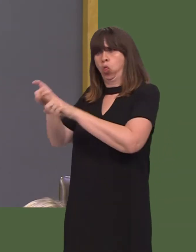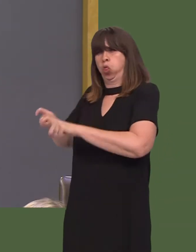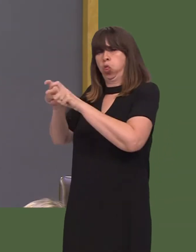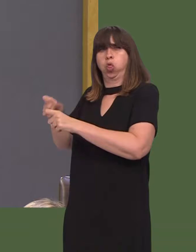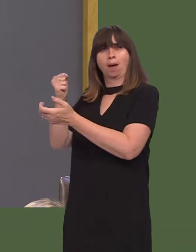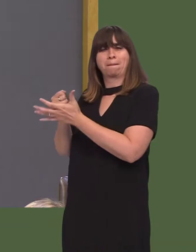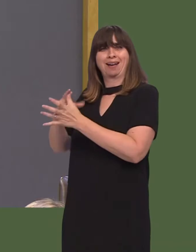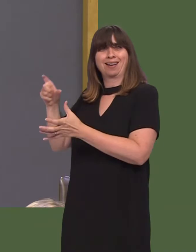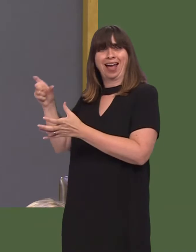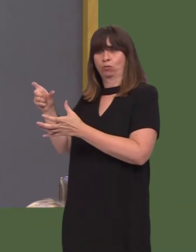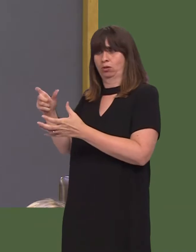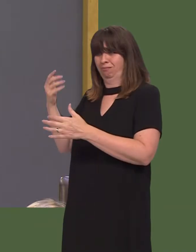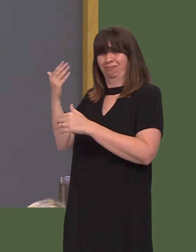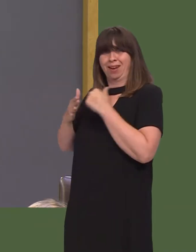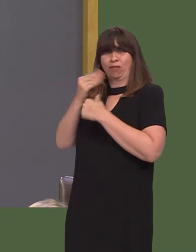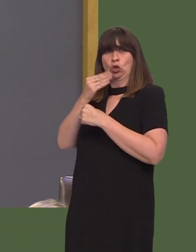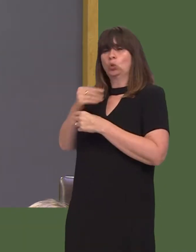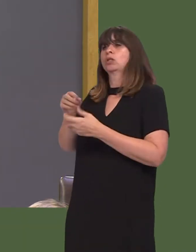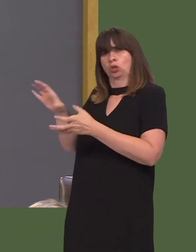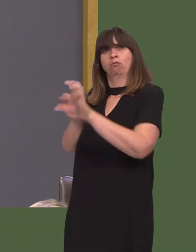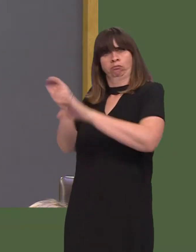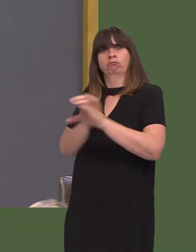and based on a partnership between the Big Lottery and Welsh Government. The aim is to